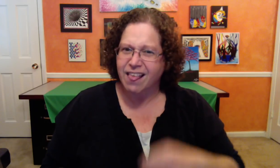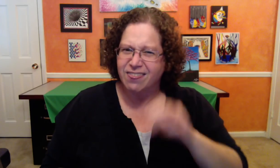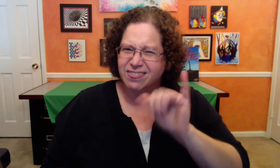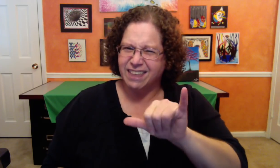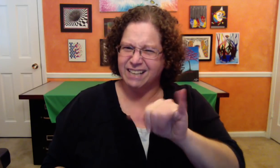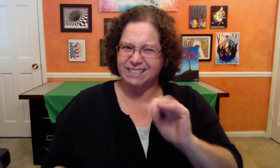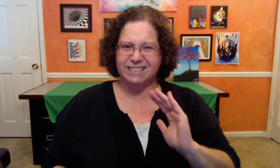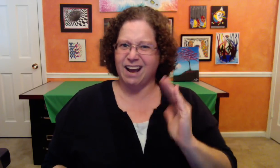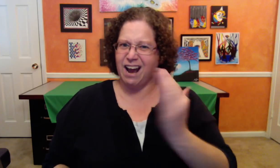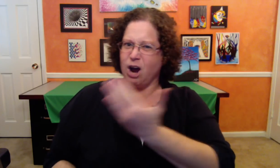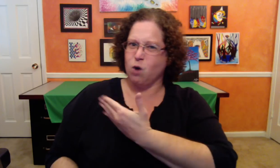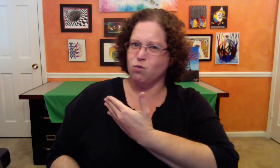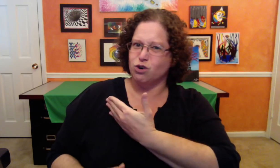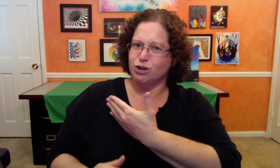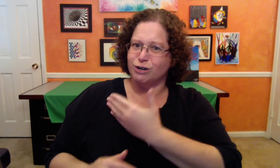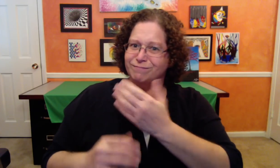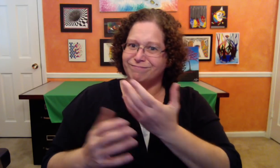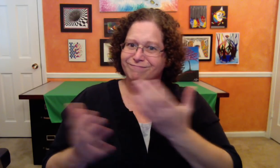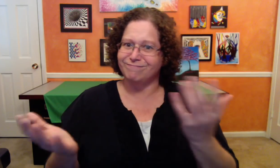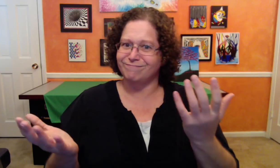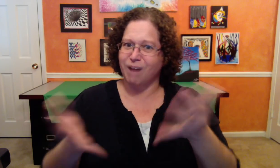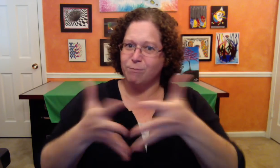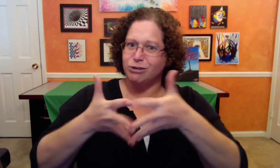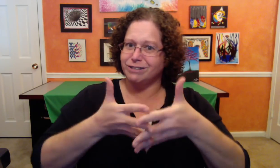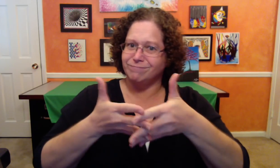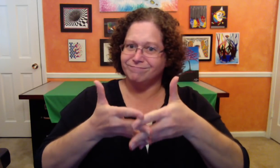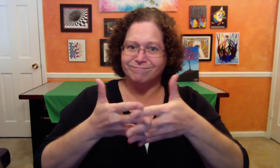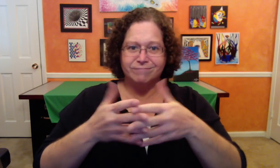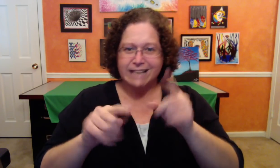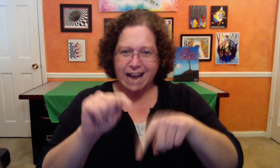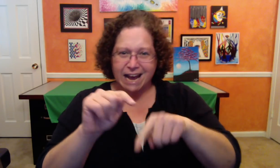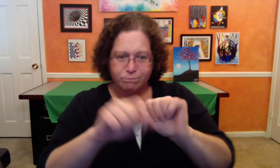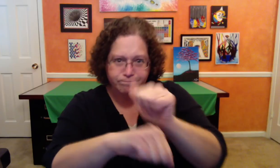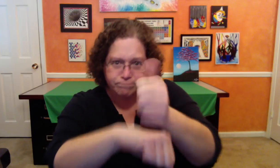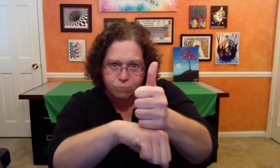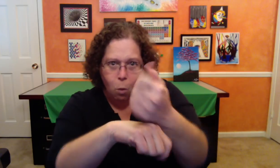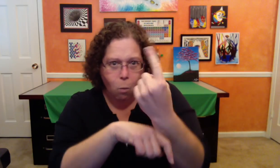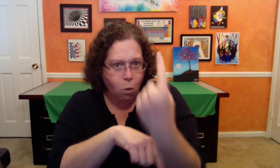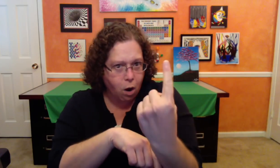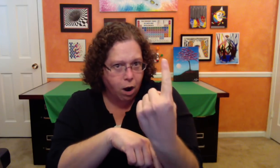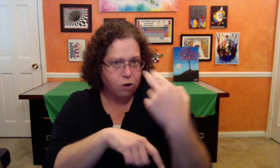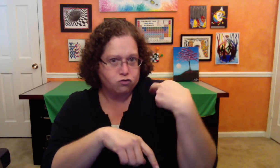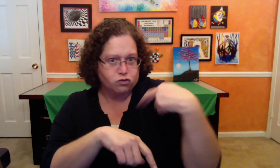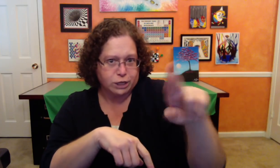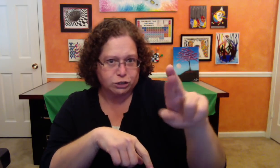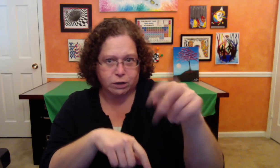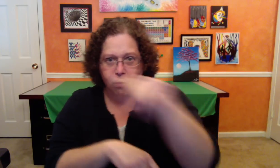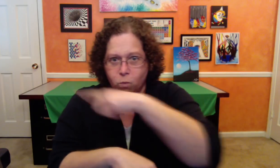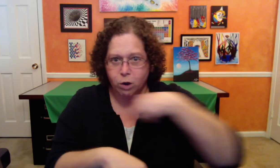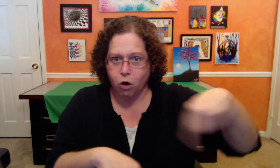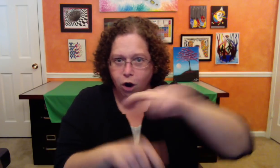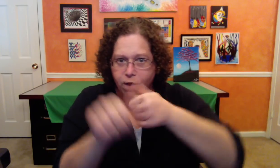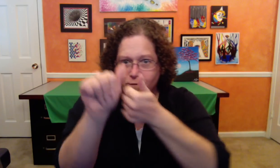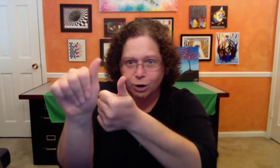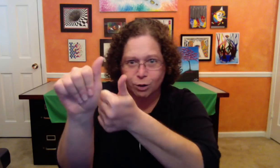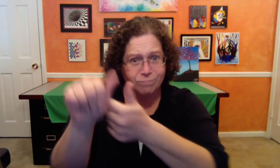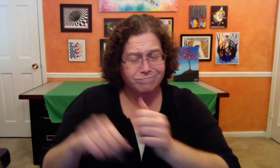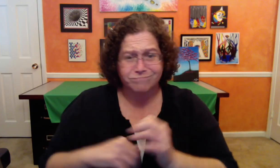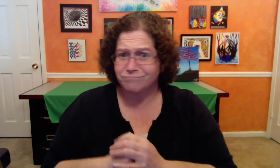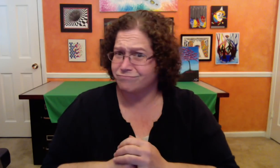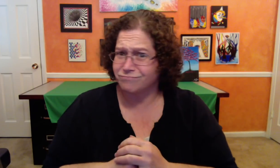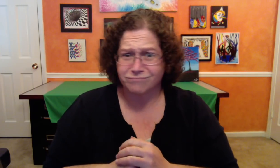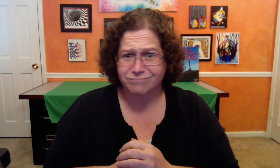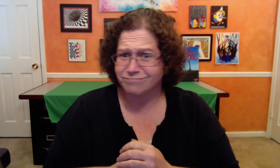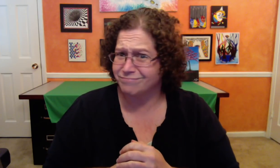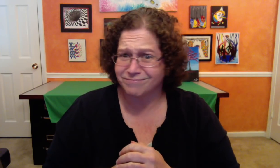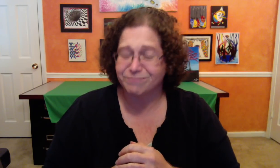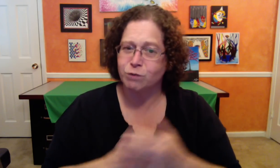That is the United States of America. We cannot establish one religion which we all expected to follow.